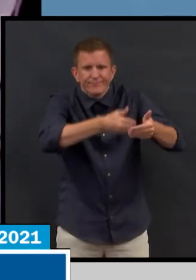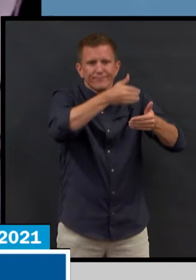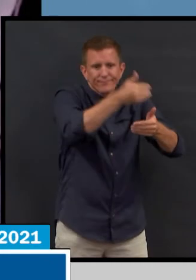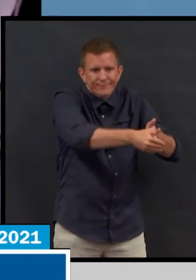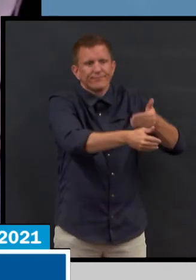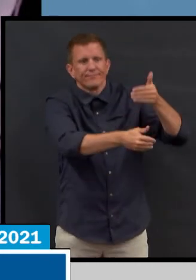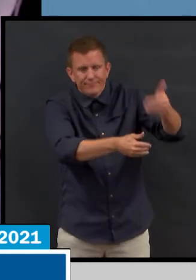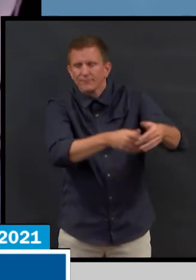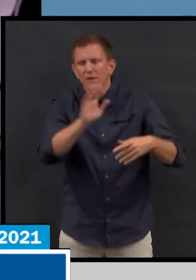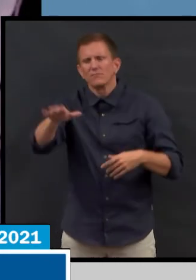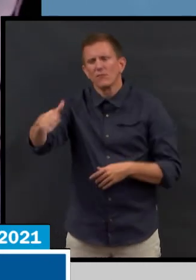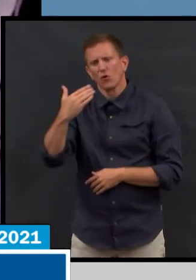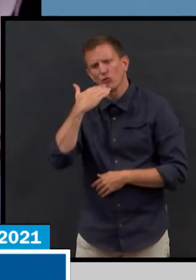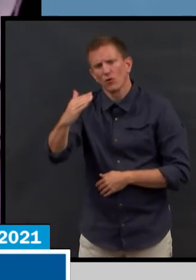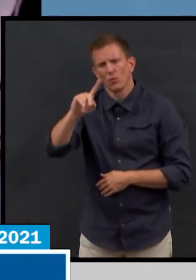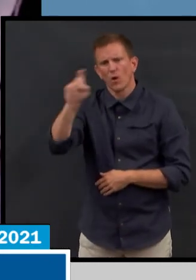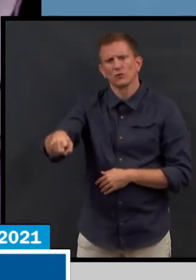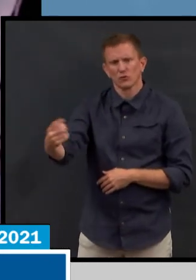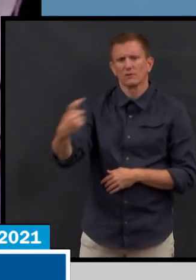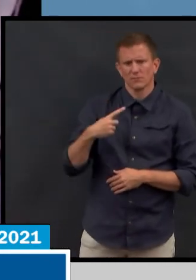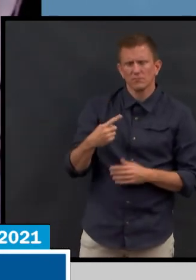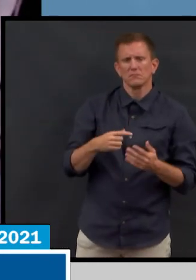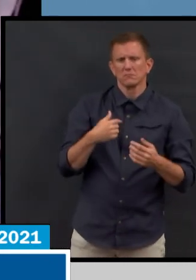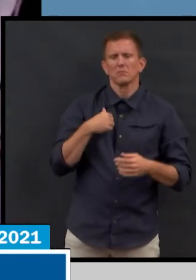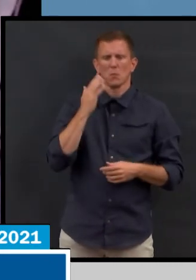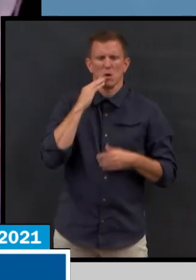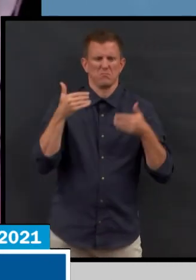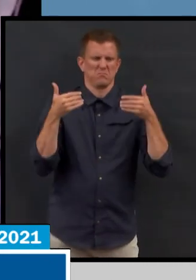so will uh the chief the mayor and councilman they will all be here